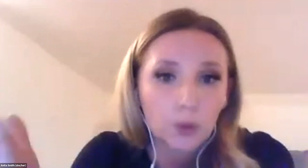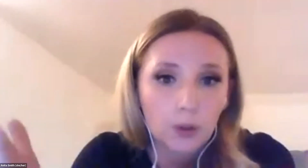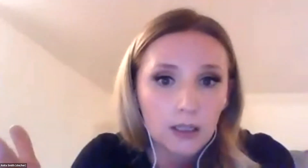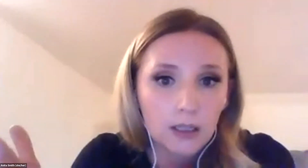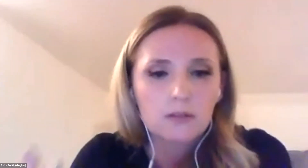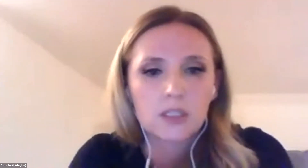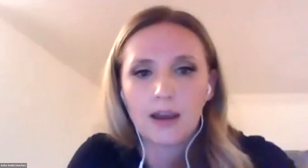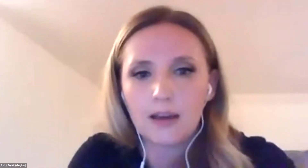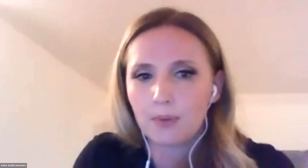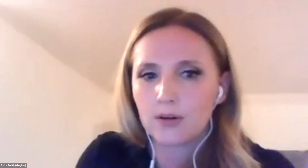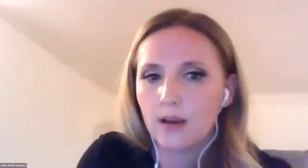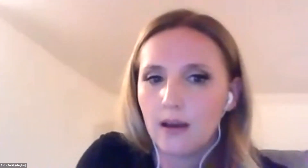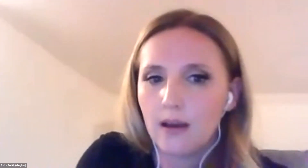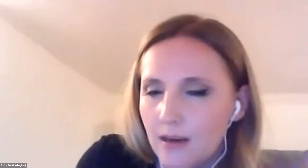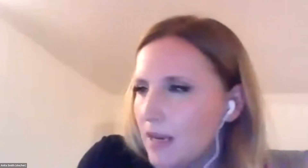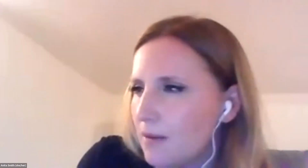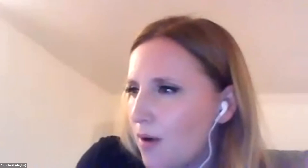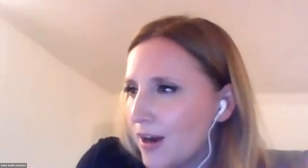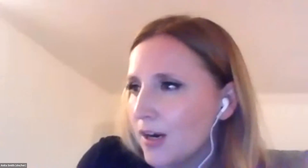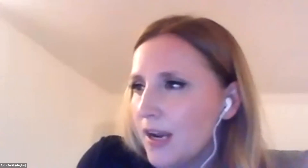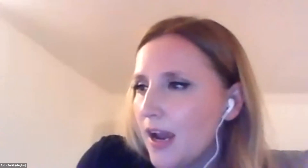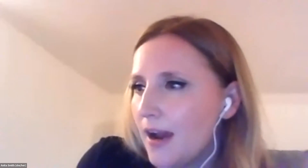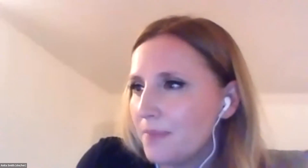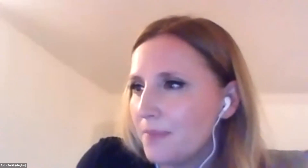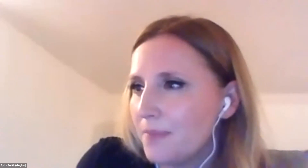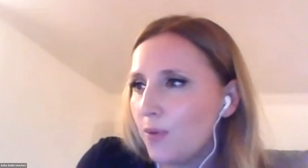and agree to that prior.